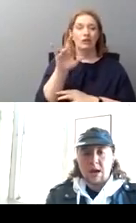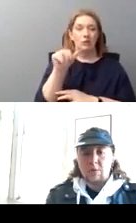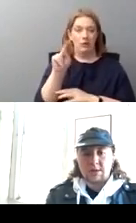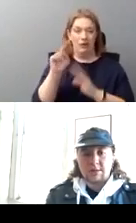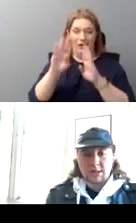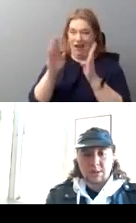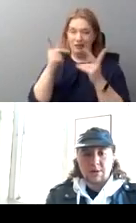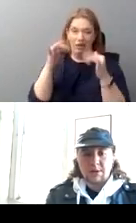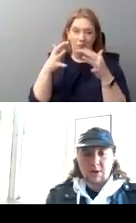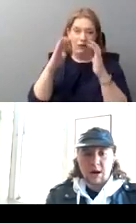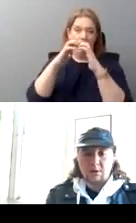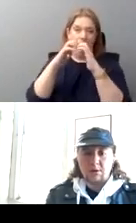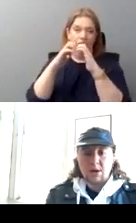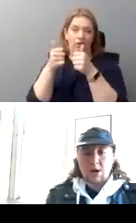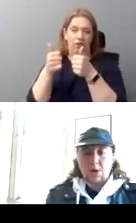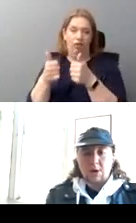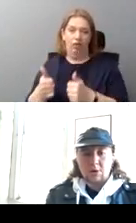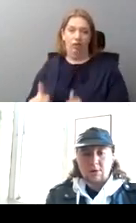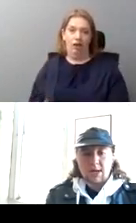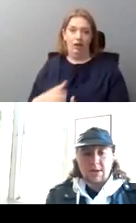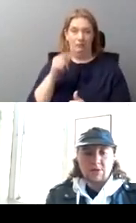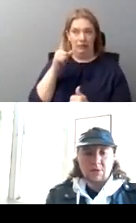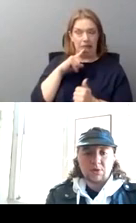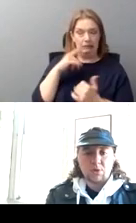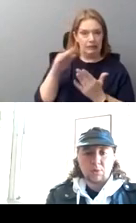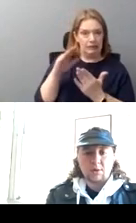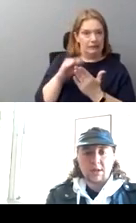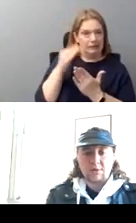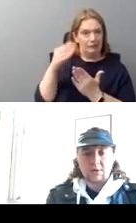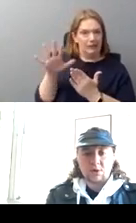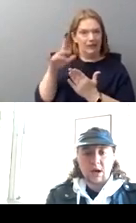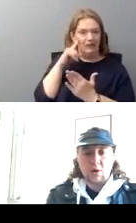and was successfully priced for Ireland, who had accrued savings from his former San Francisco cow